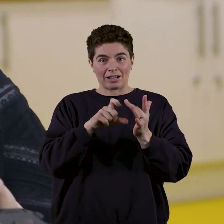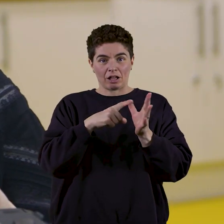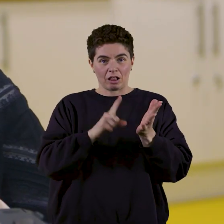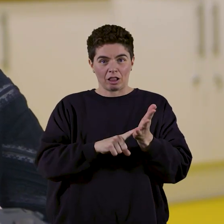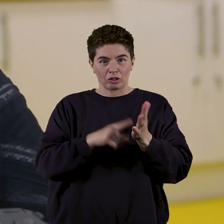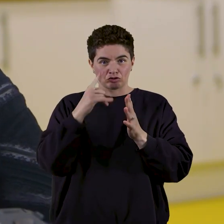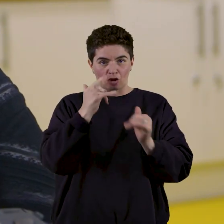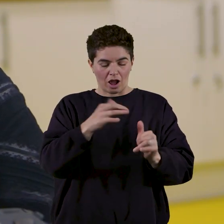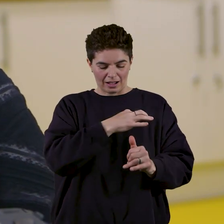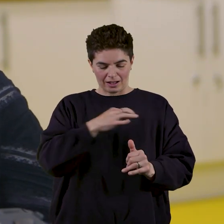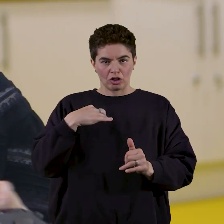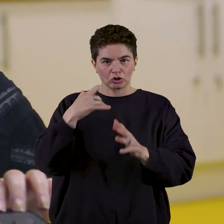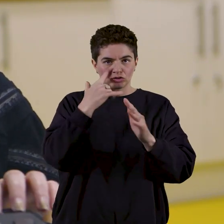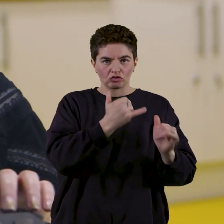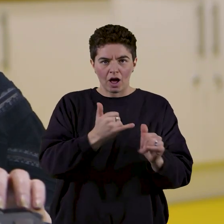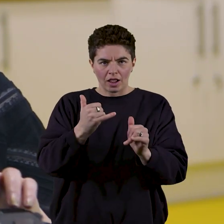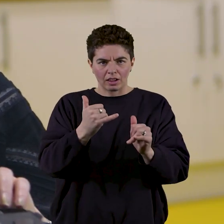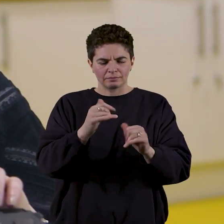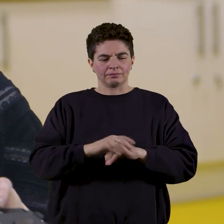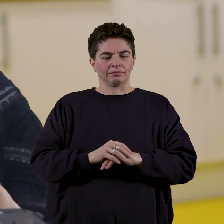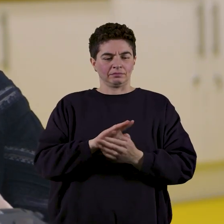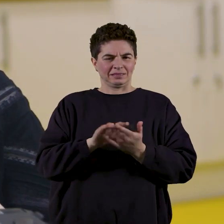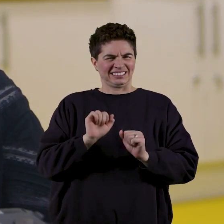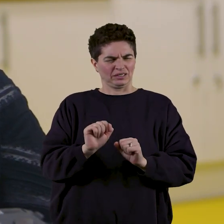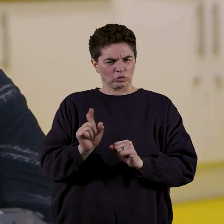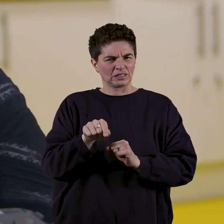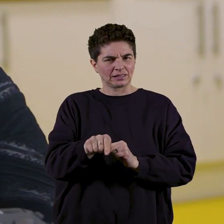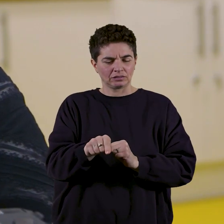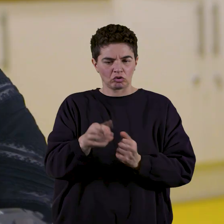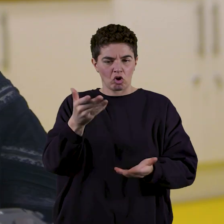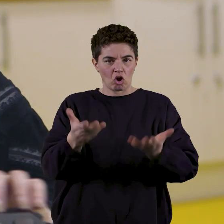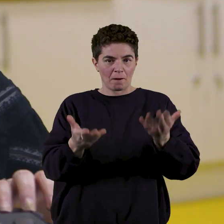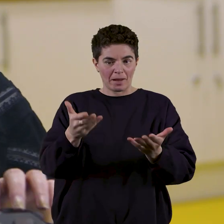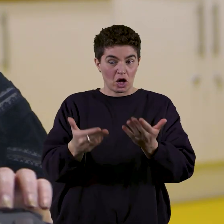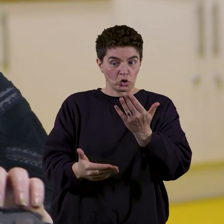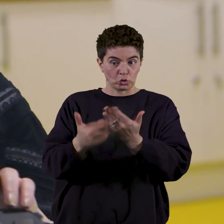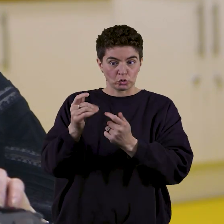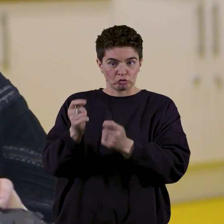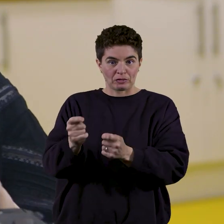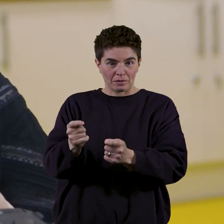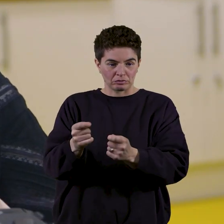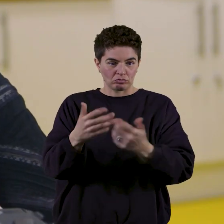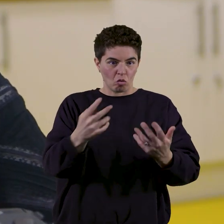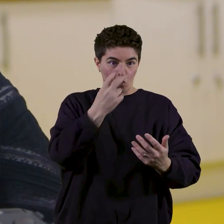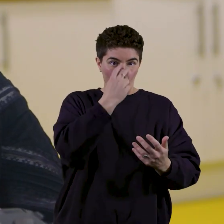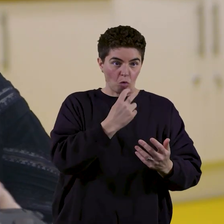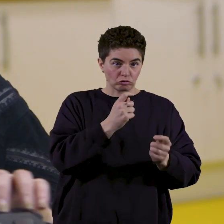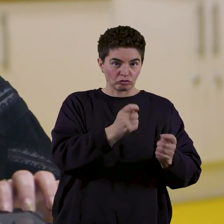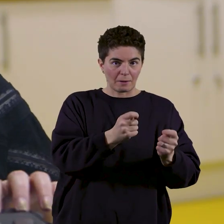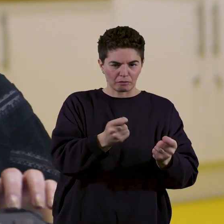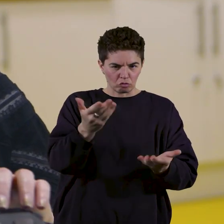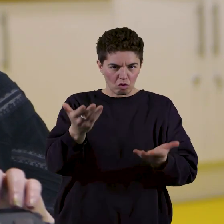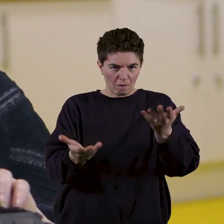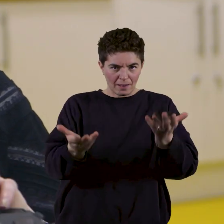Clinical trials compare a new medical treatment to the usual care that is already available.